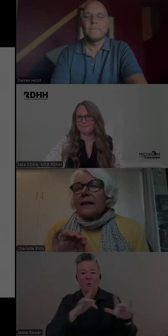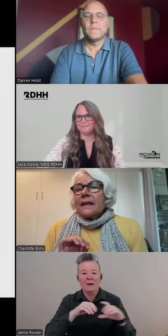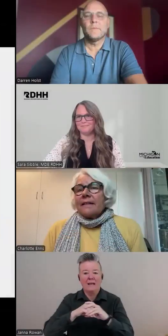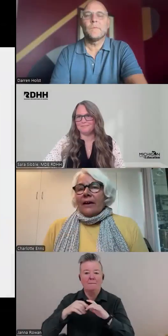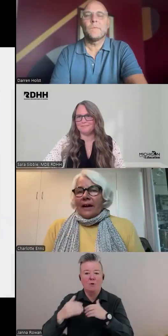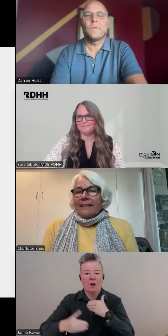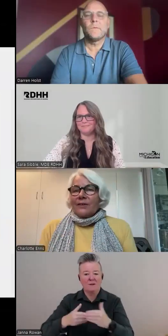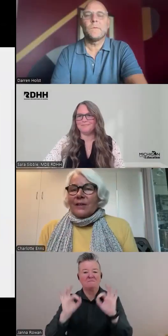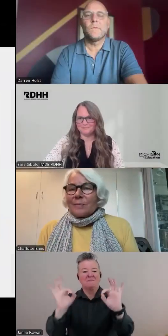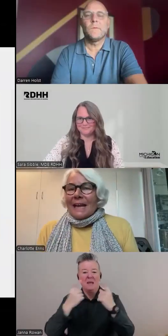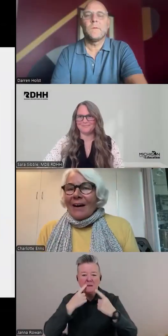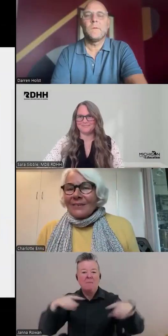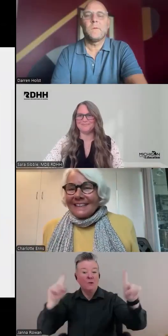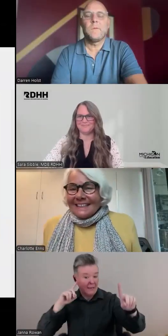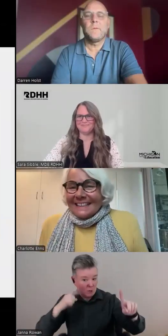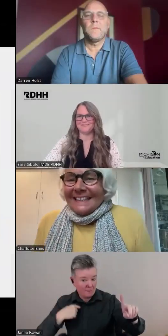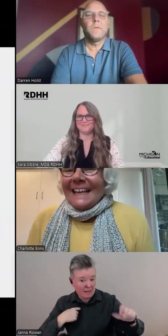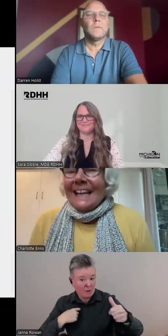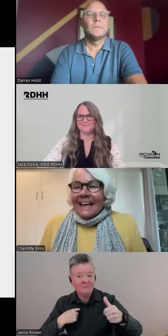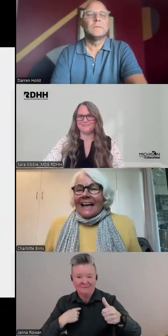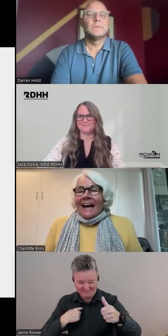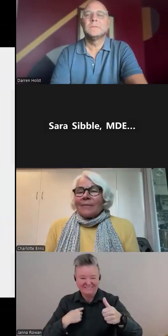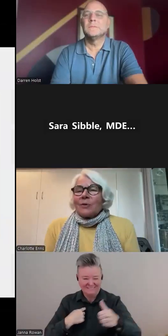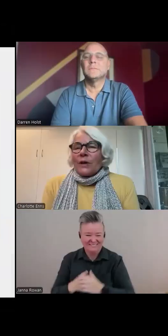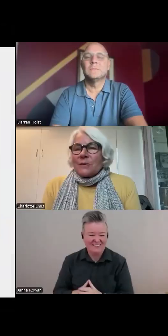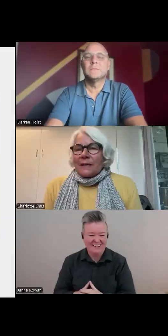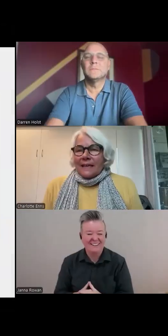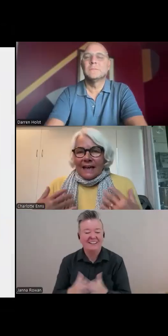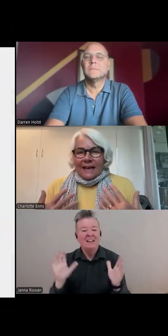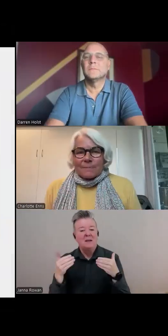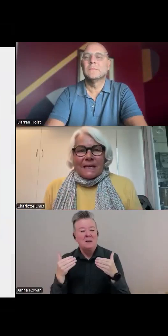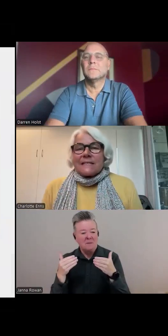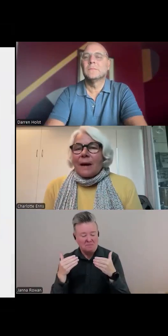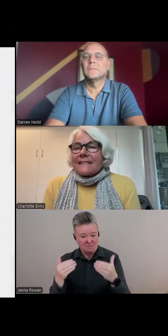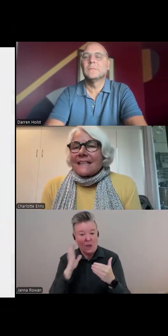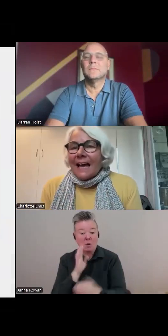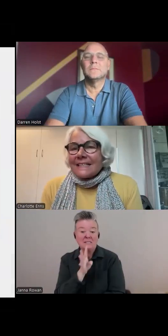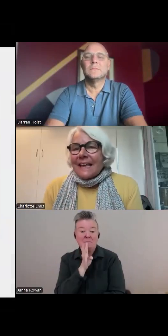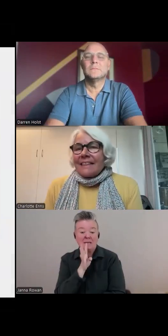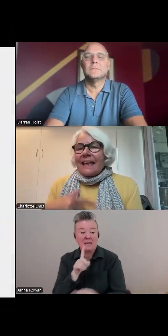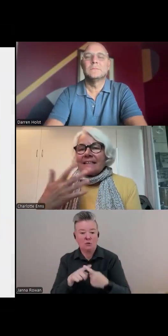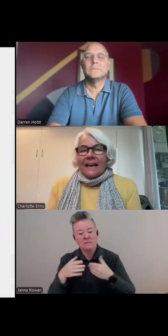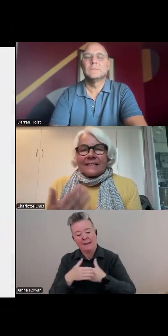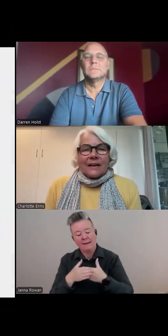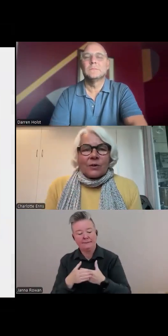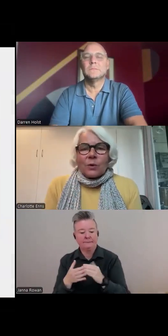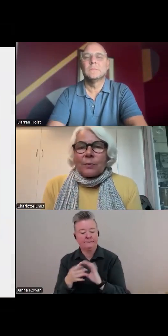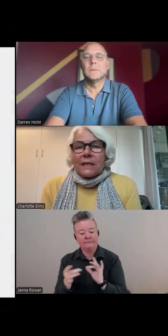CHARLOTTE ENNS >> There, I think you can hear me now. I'm going to be speaking to my slides, and then Darren will be using